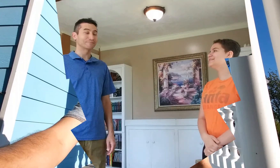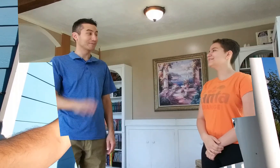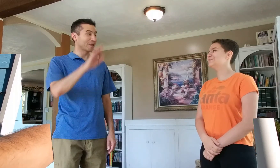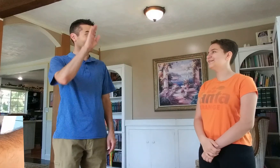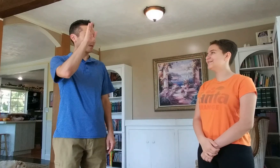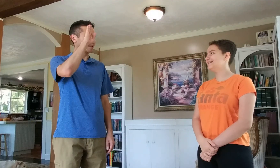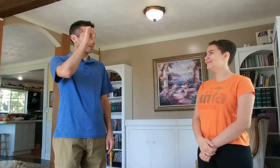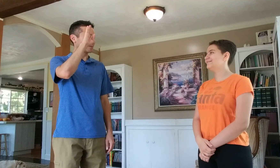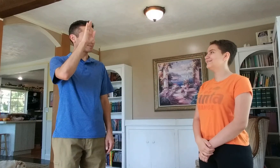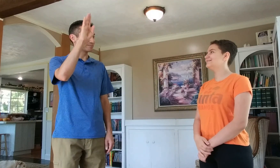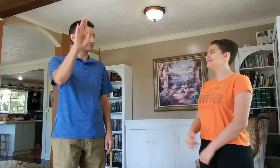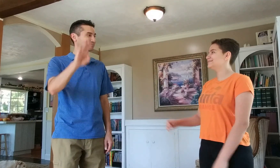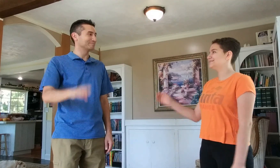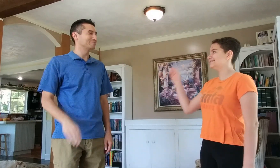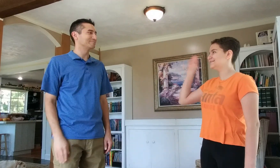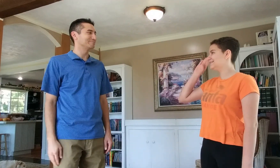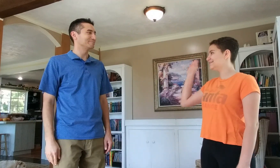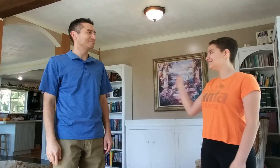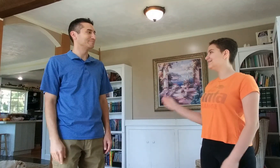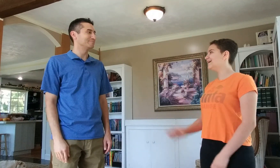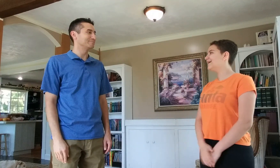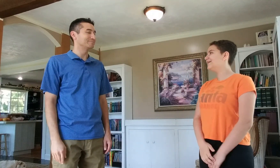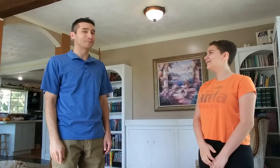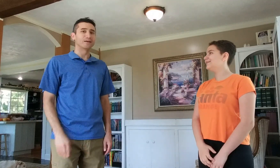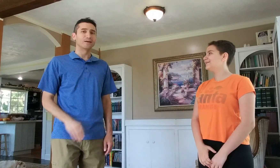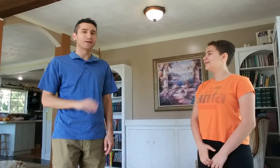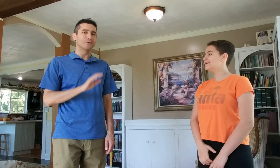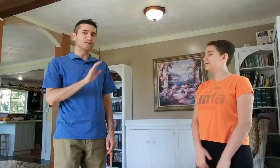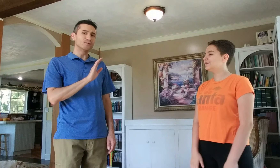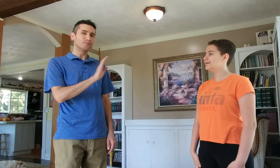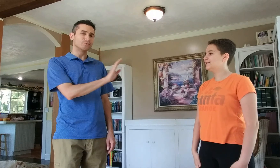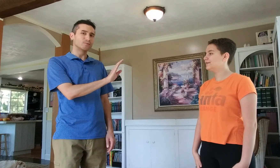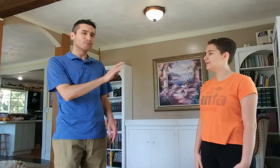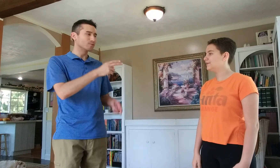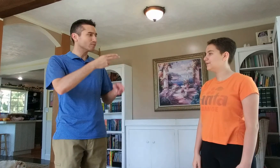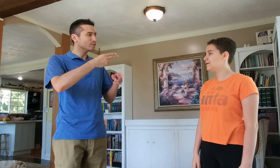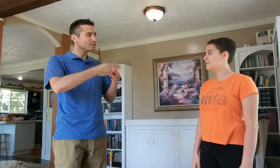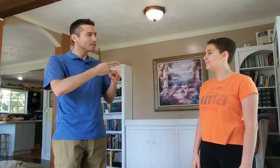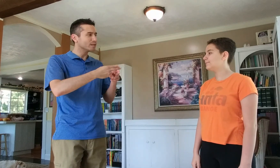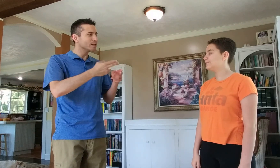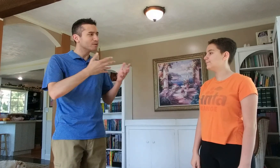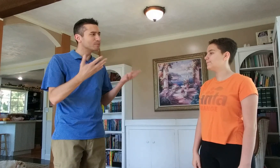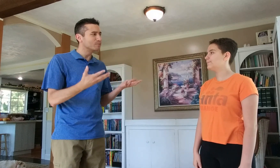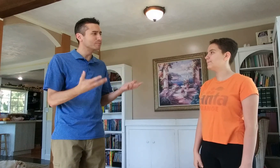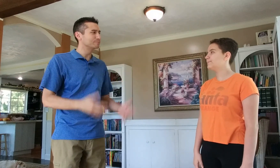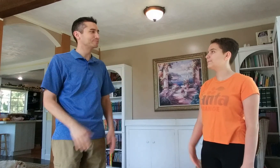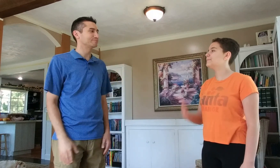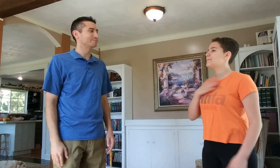[Captions in ASL gloss] HELLO! HELLO YOUR NAME, WHAT?